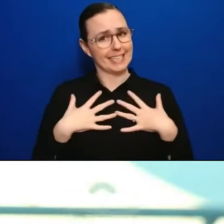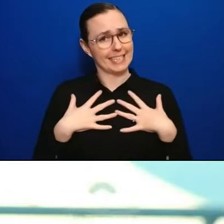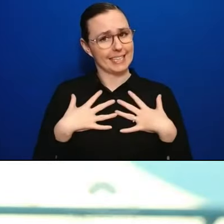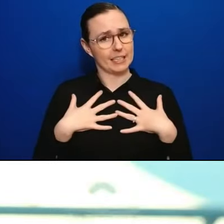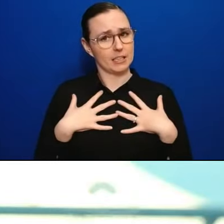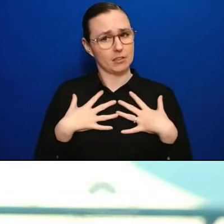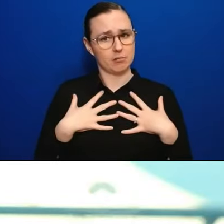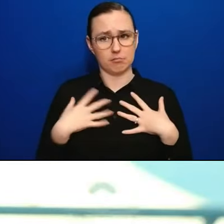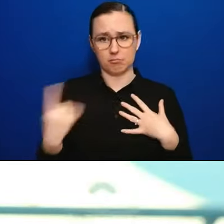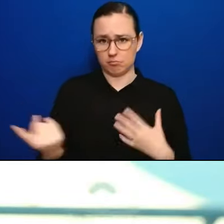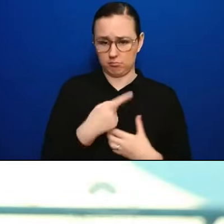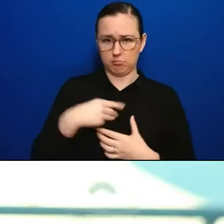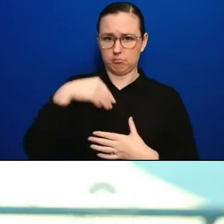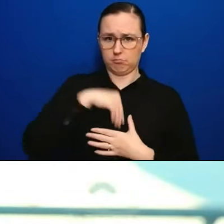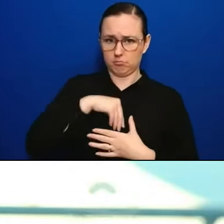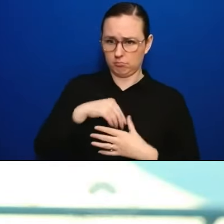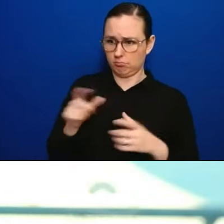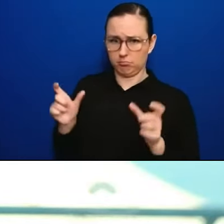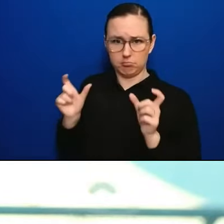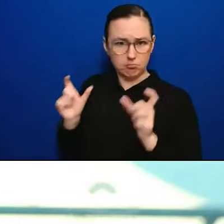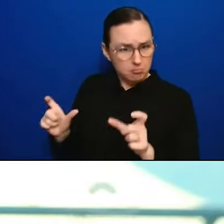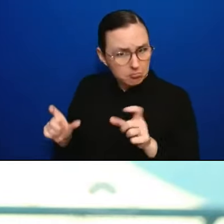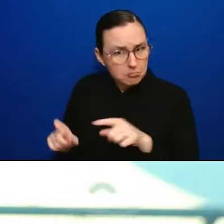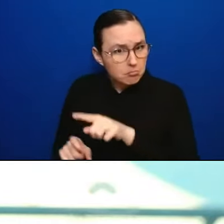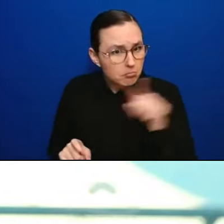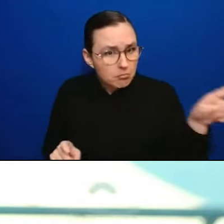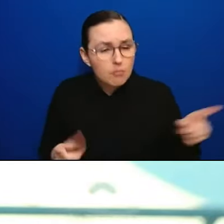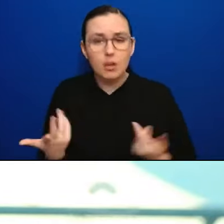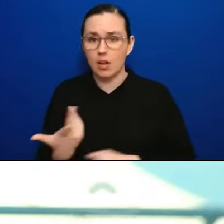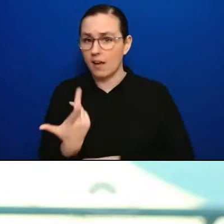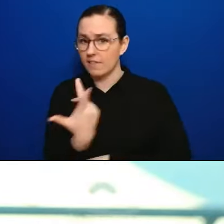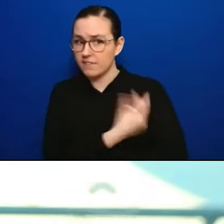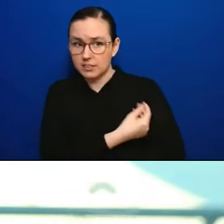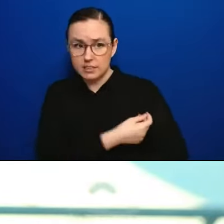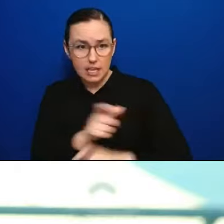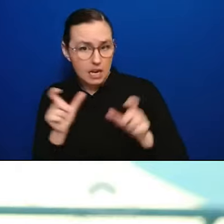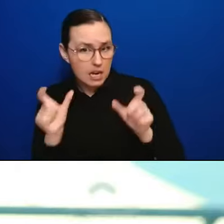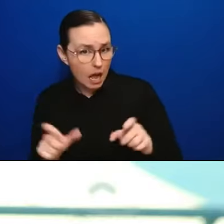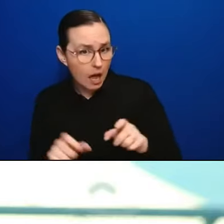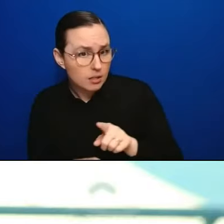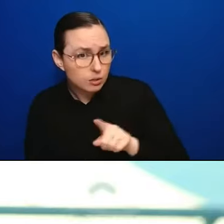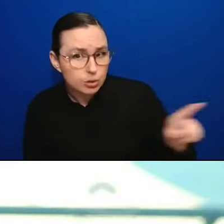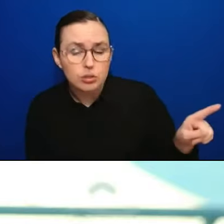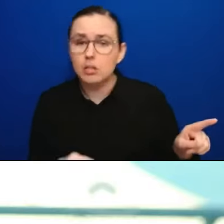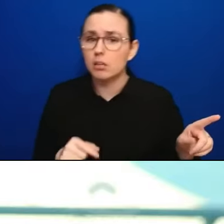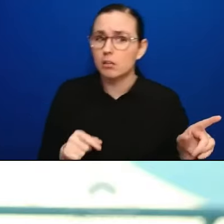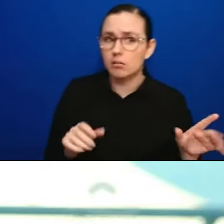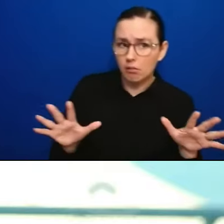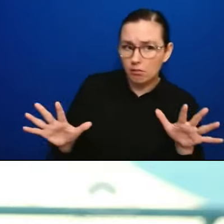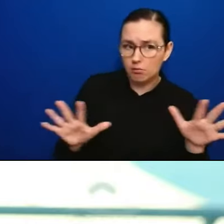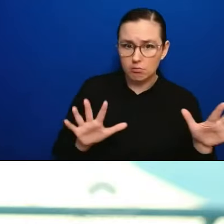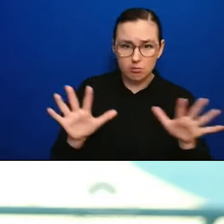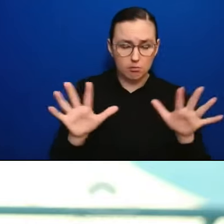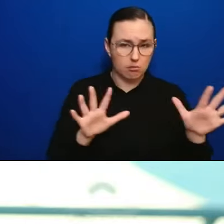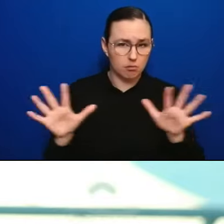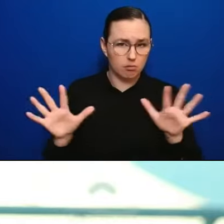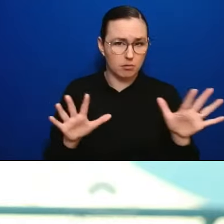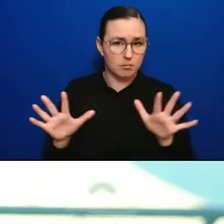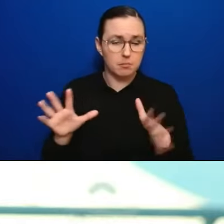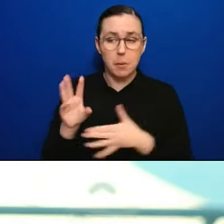bias. But I do think -- I do think with the level of immunity that